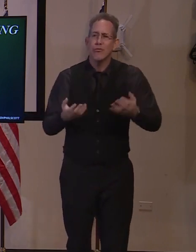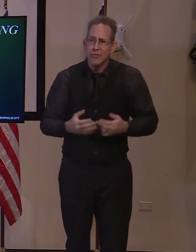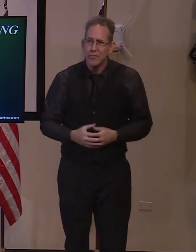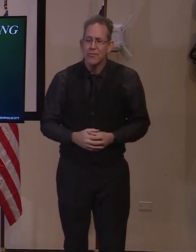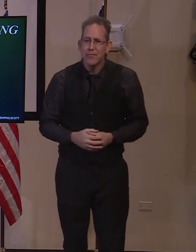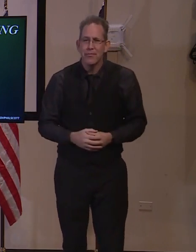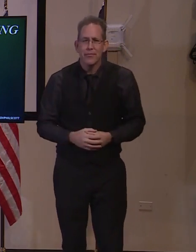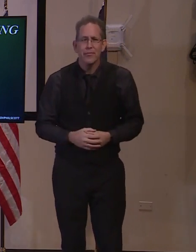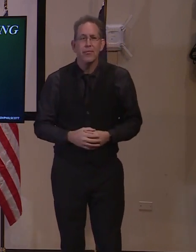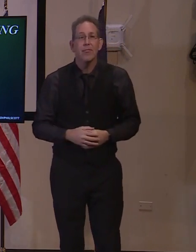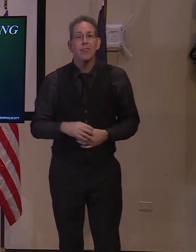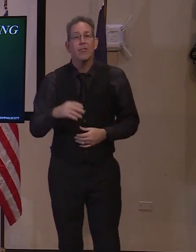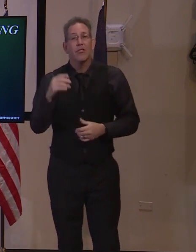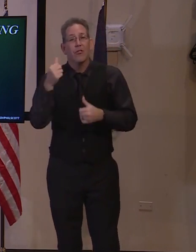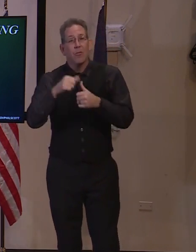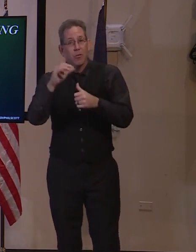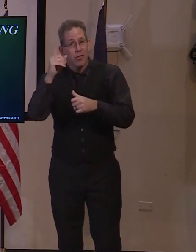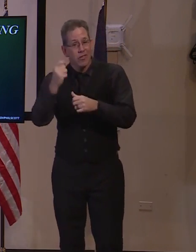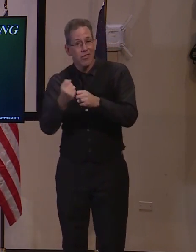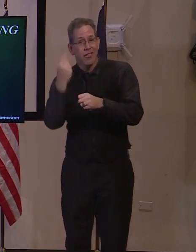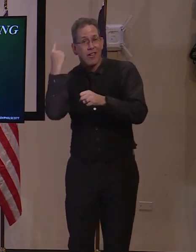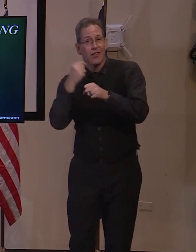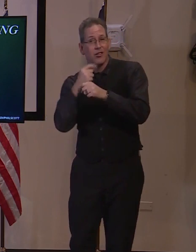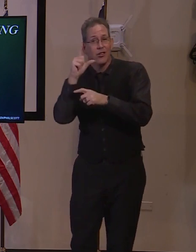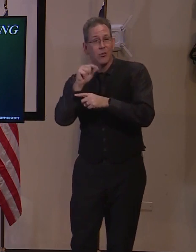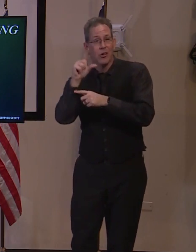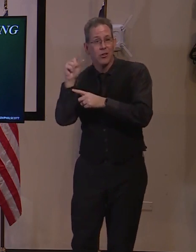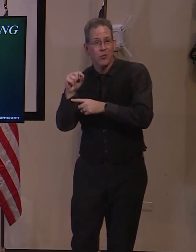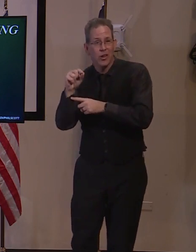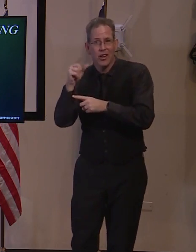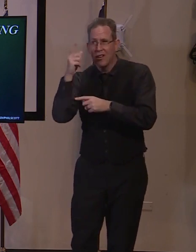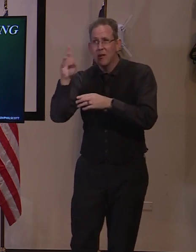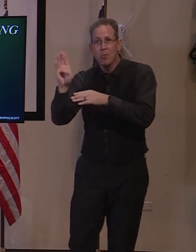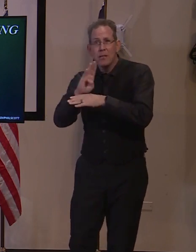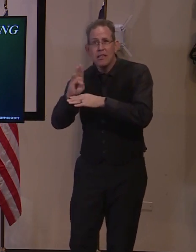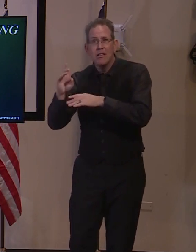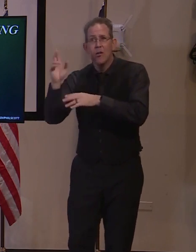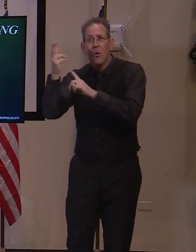visitation limits had a negative impact on physical and mental health.